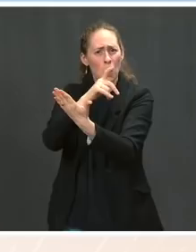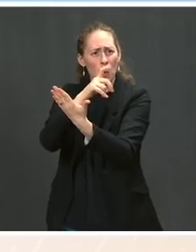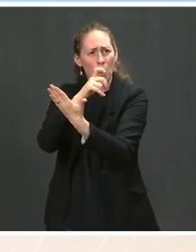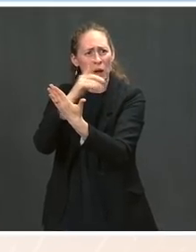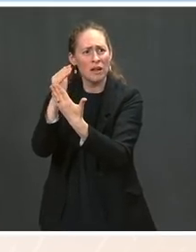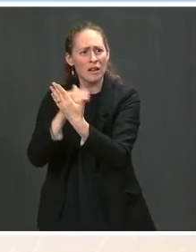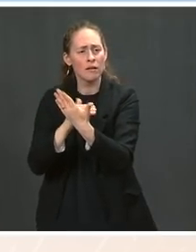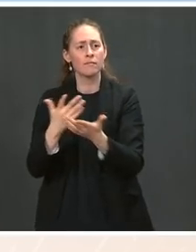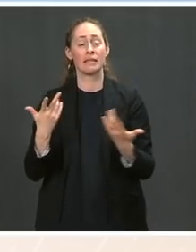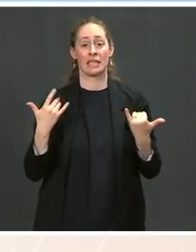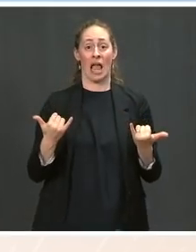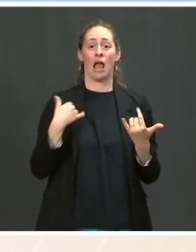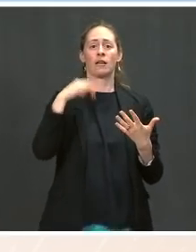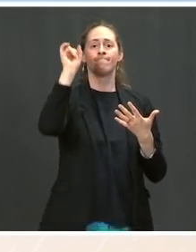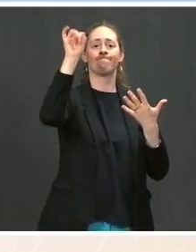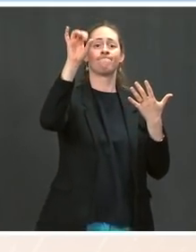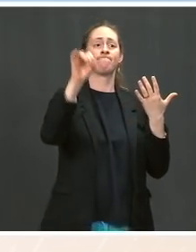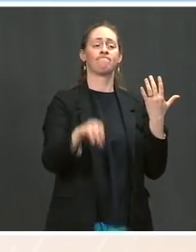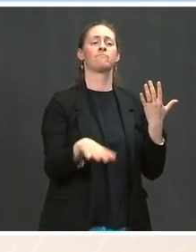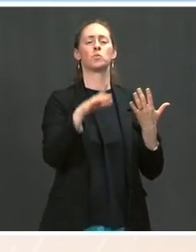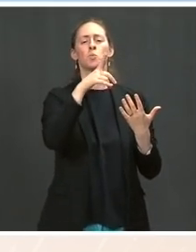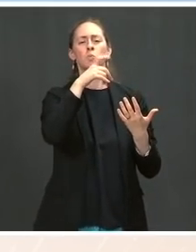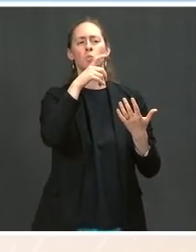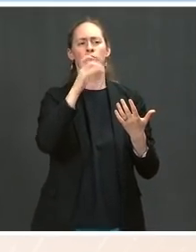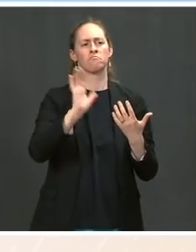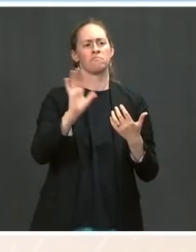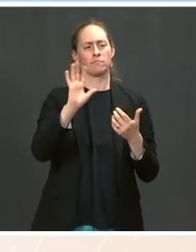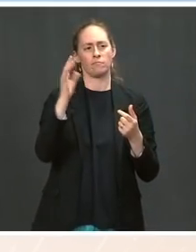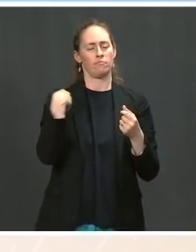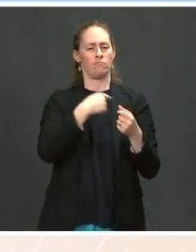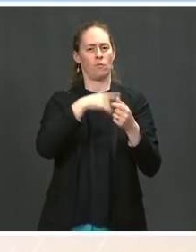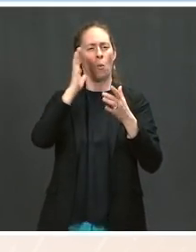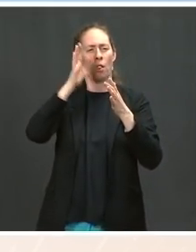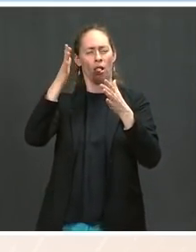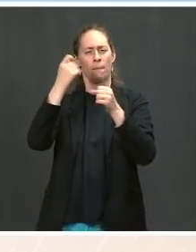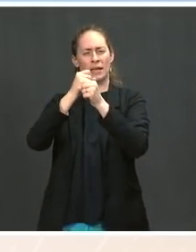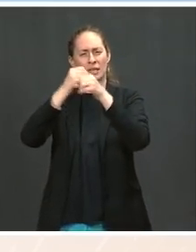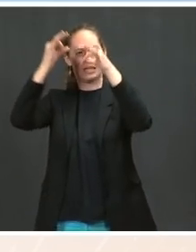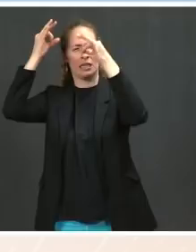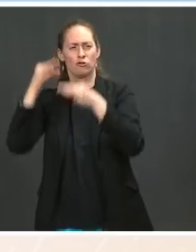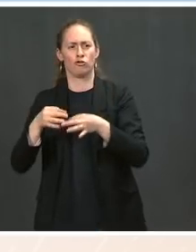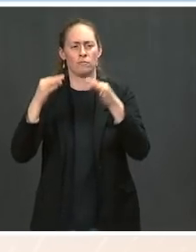We'll probably put out the nominees once the decision -- because that would be a form of torture for the people who are on those lists, in some way.